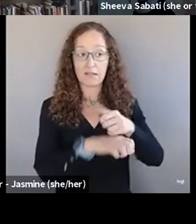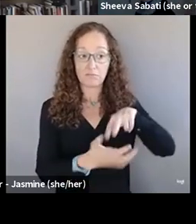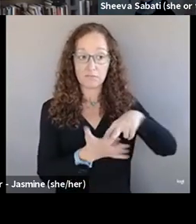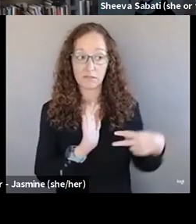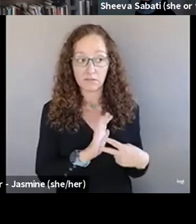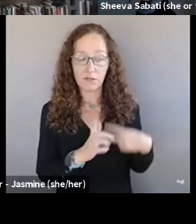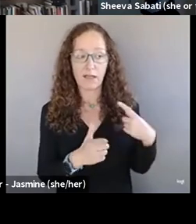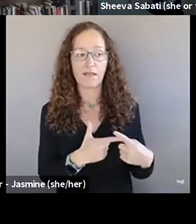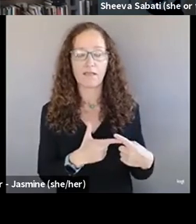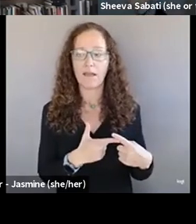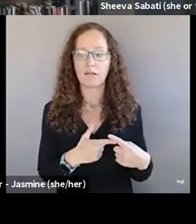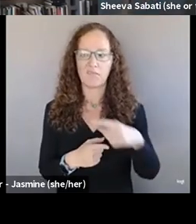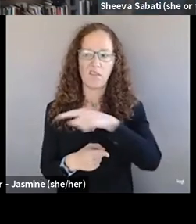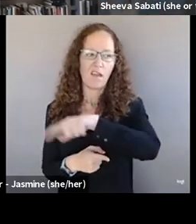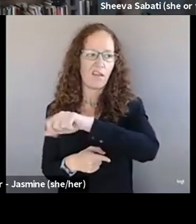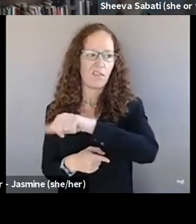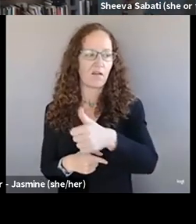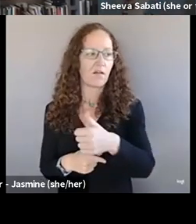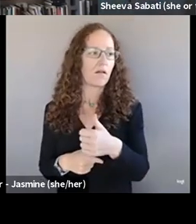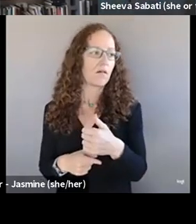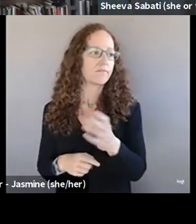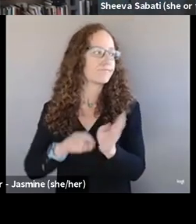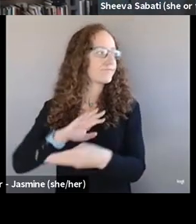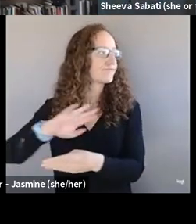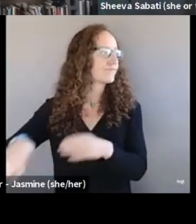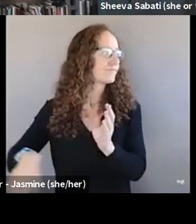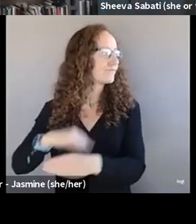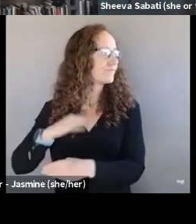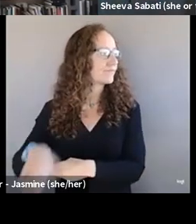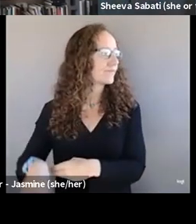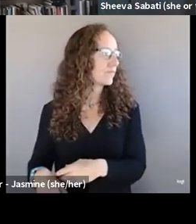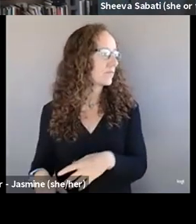the noise, right, and to fall away a little bit more. And I